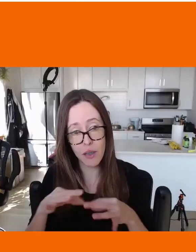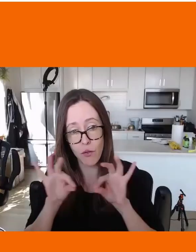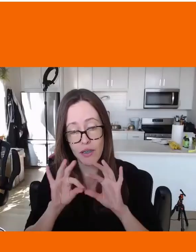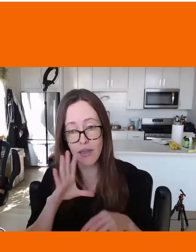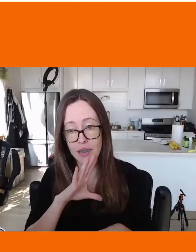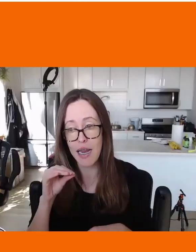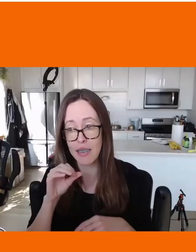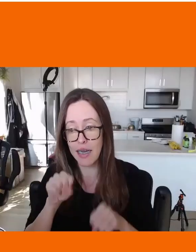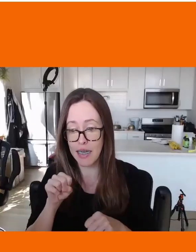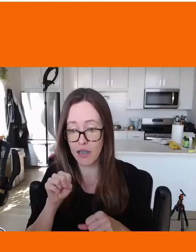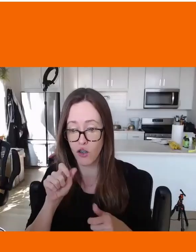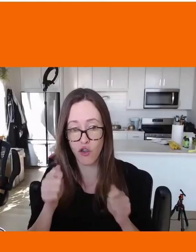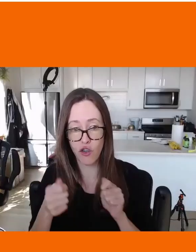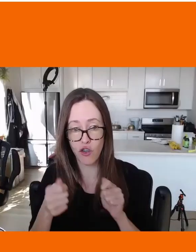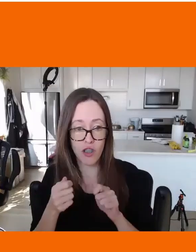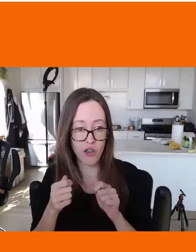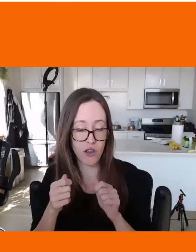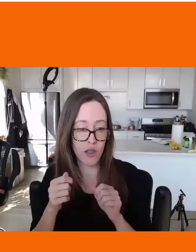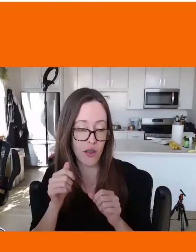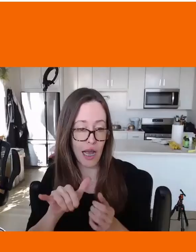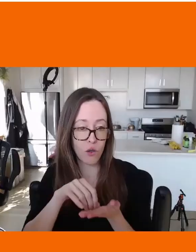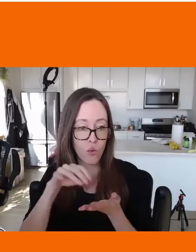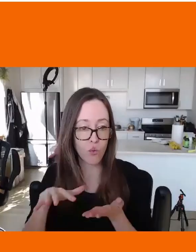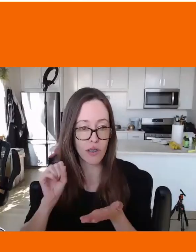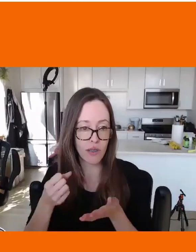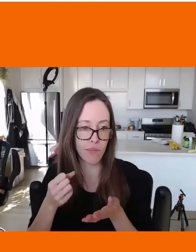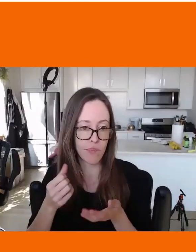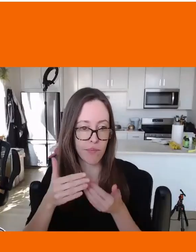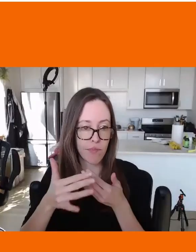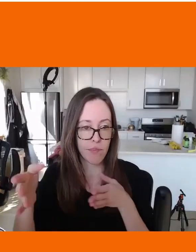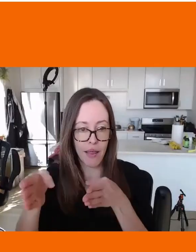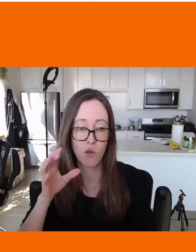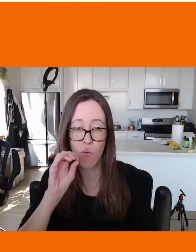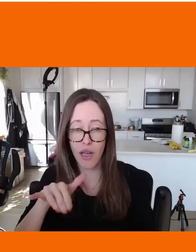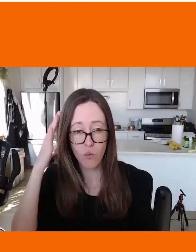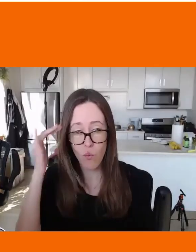The quality of training is very important, and it can change a student's future pathway.